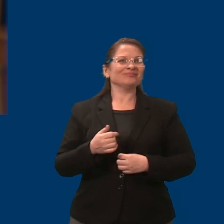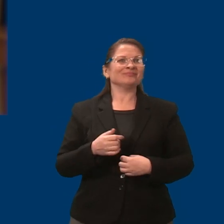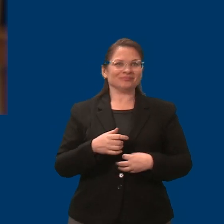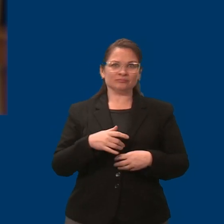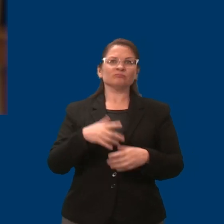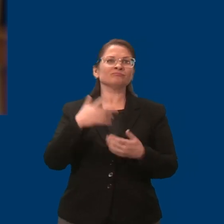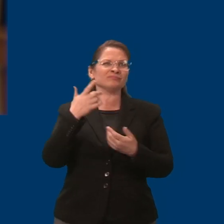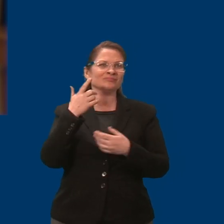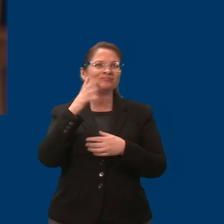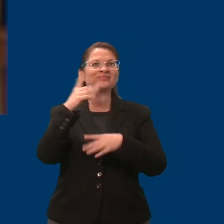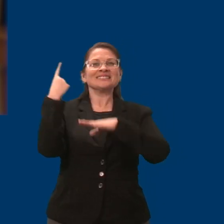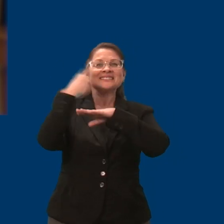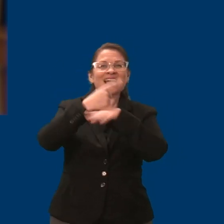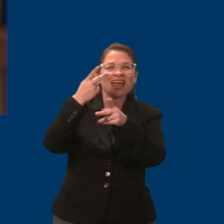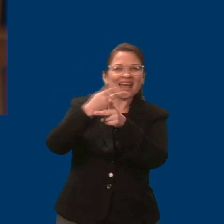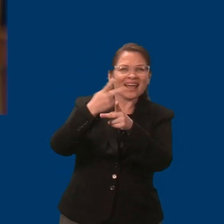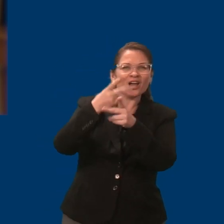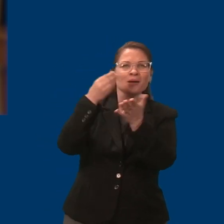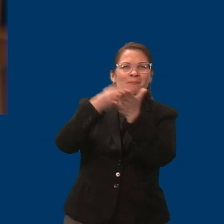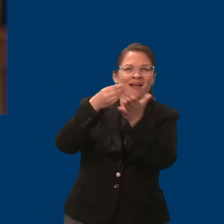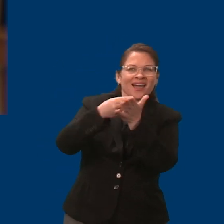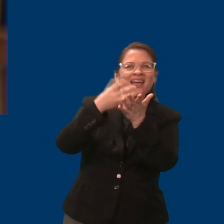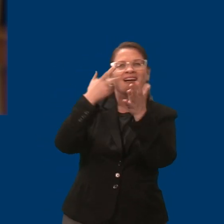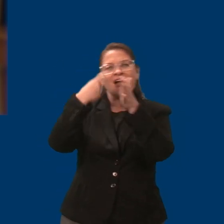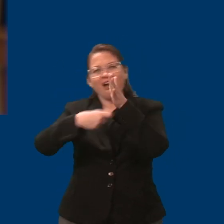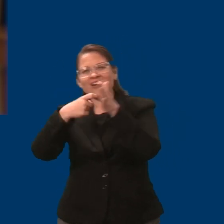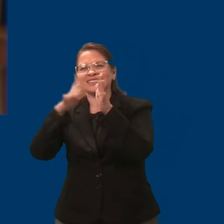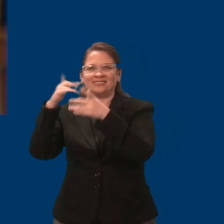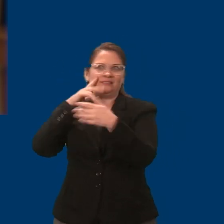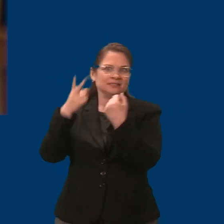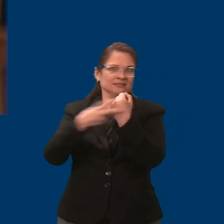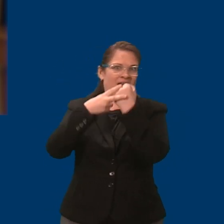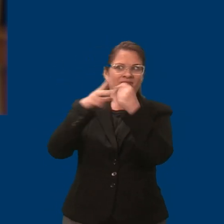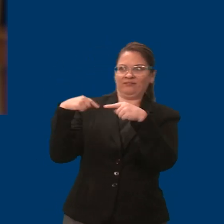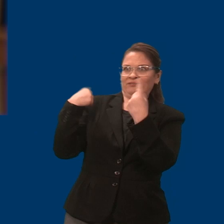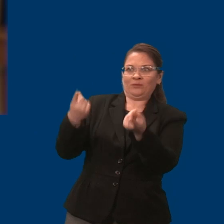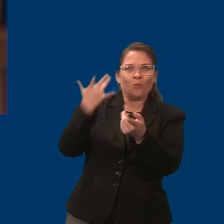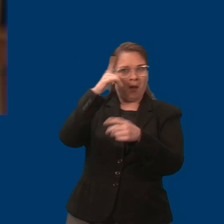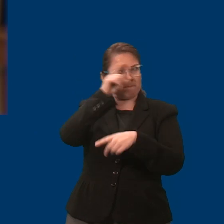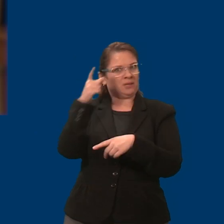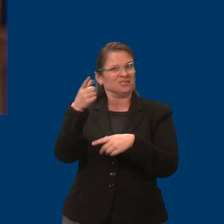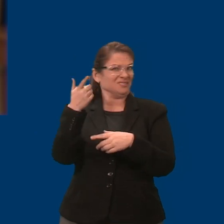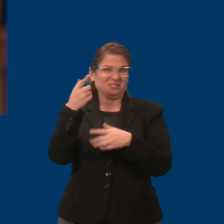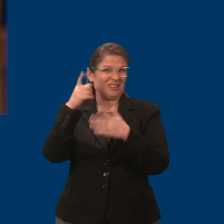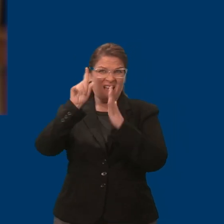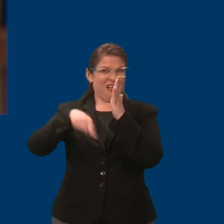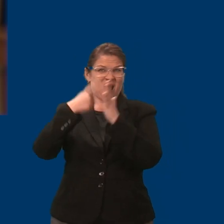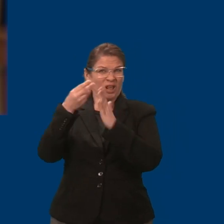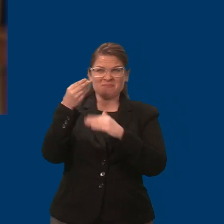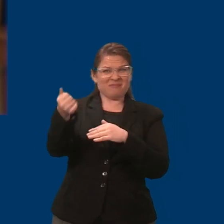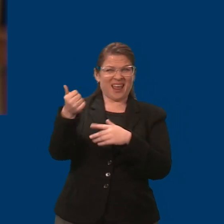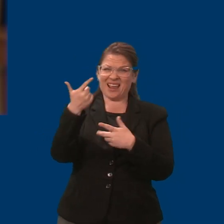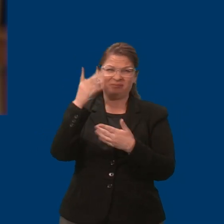she made working for me. Her kids, however, are in school full time, as well,